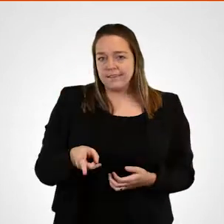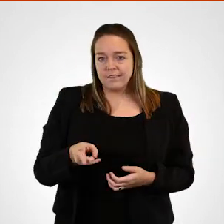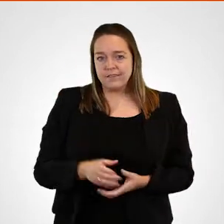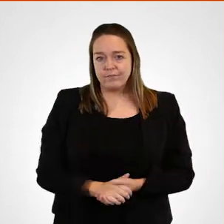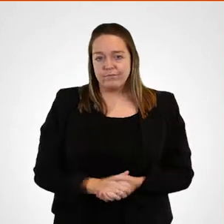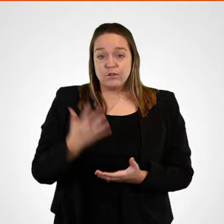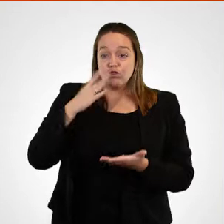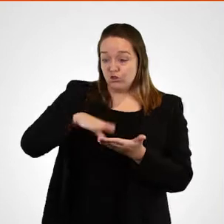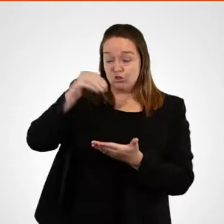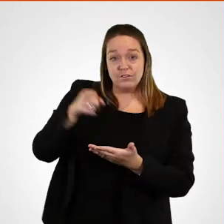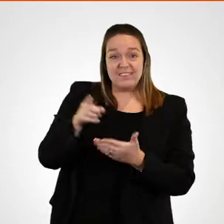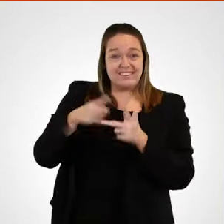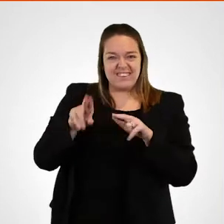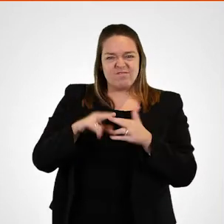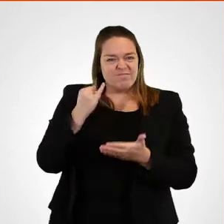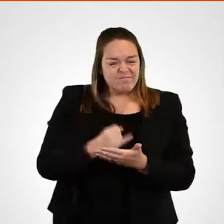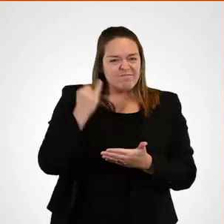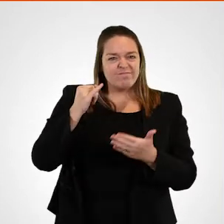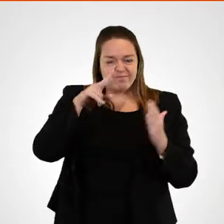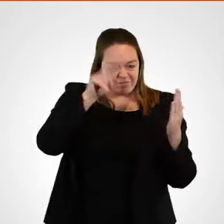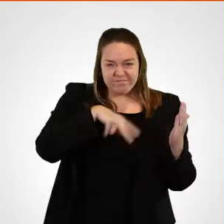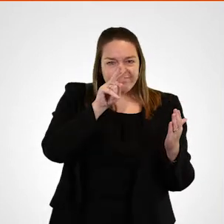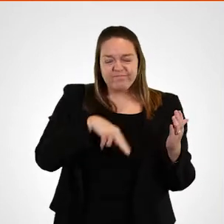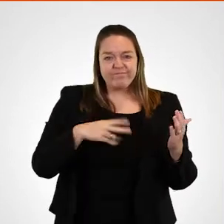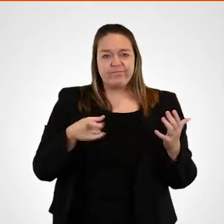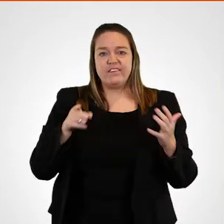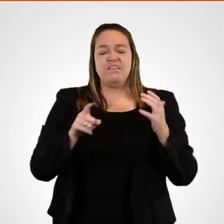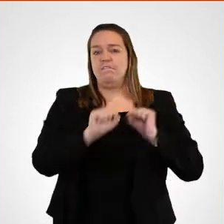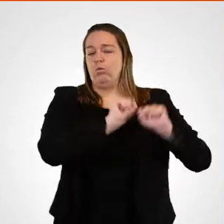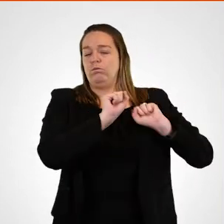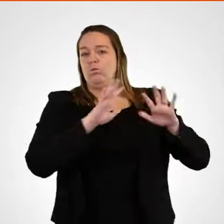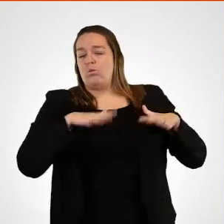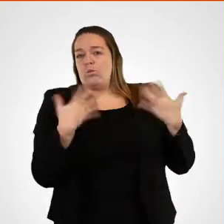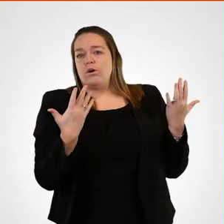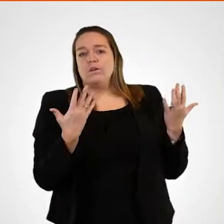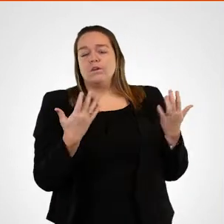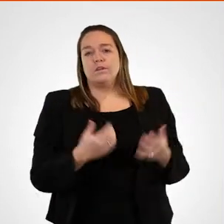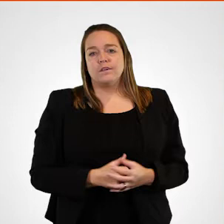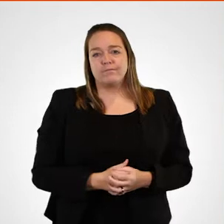and when students are not successful reading, they avoid it as much as possible.